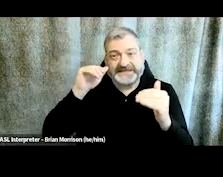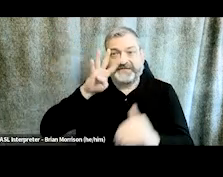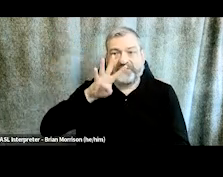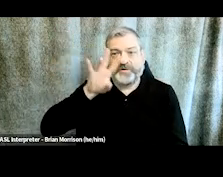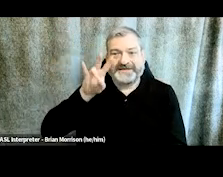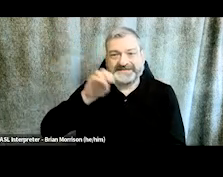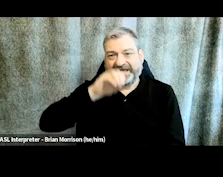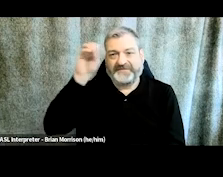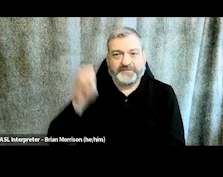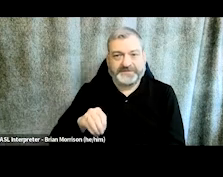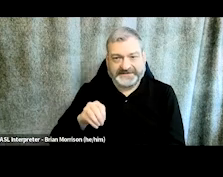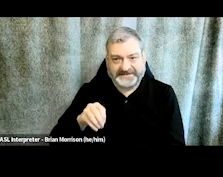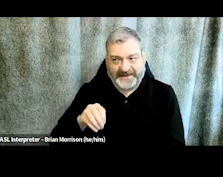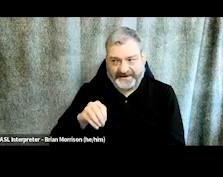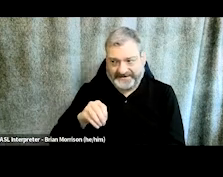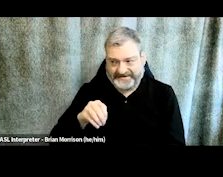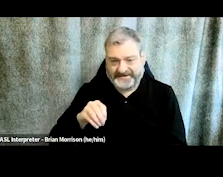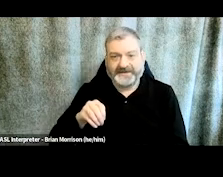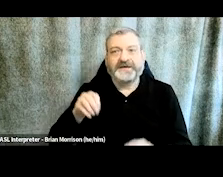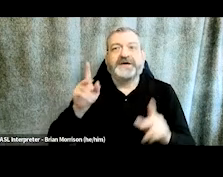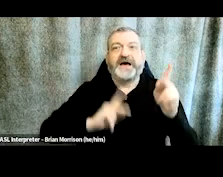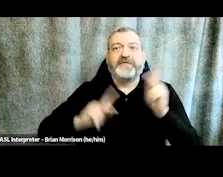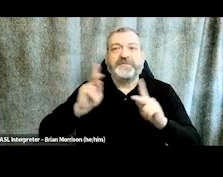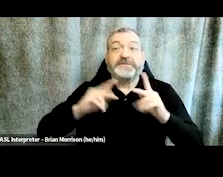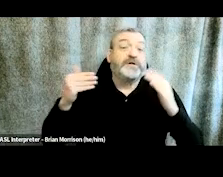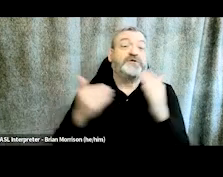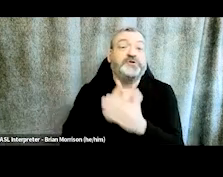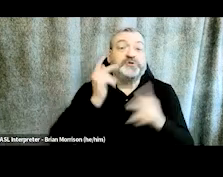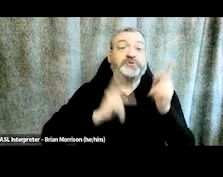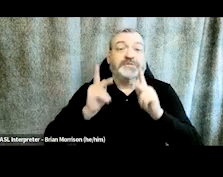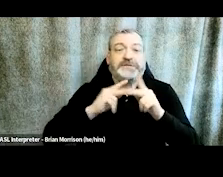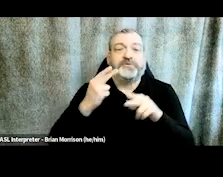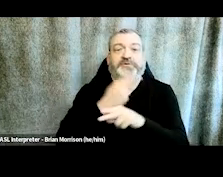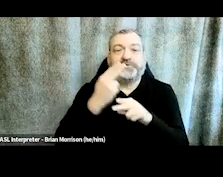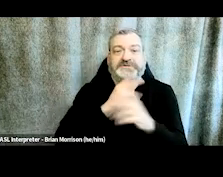to come from people with a disability and only 9% without.